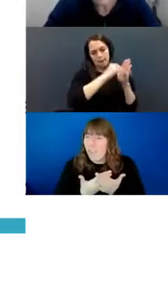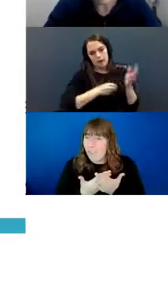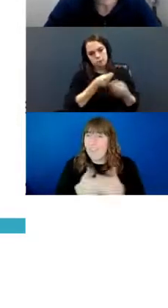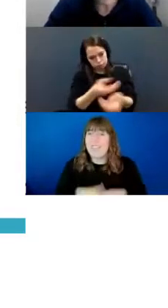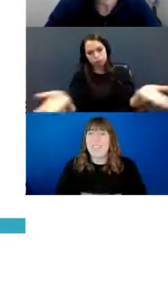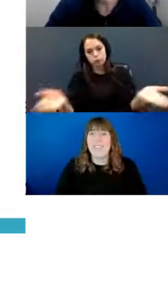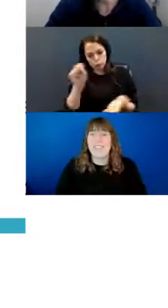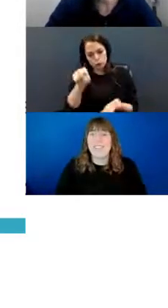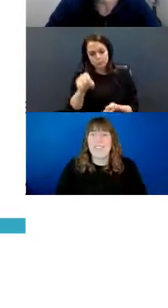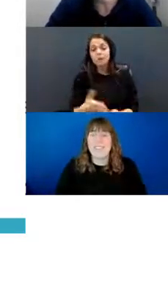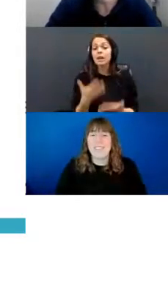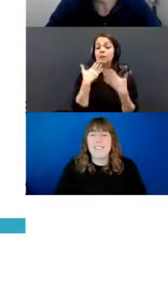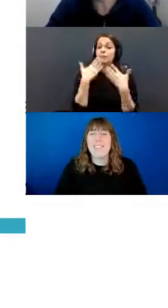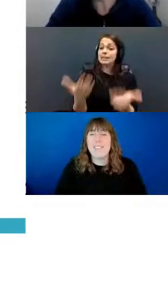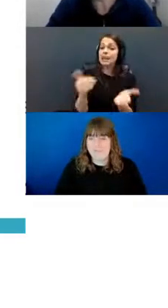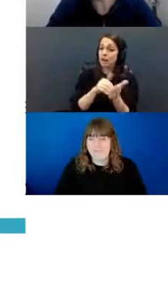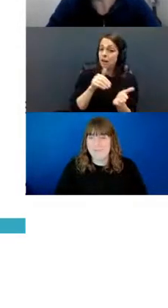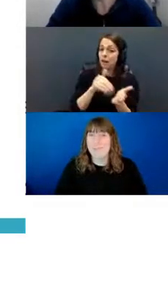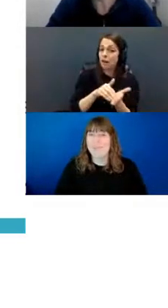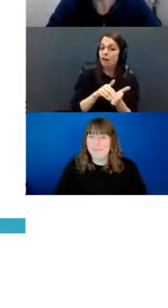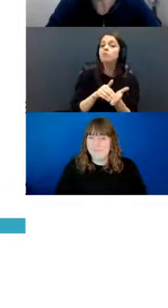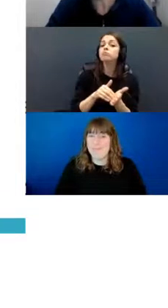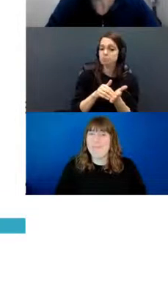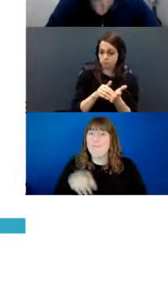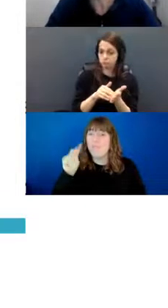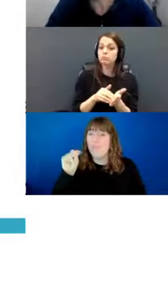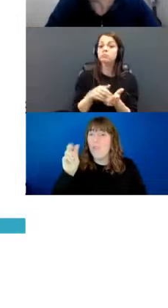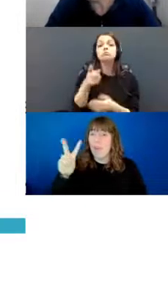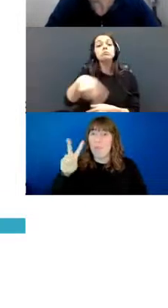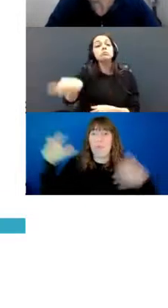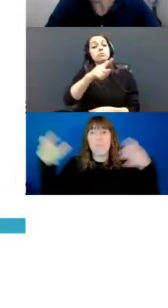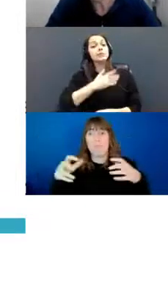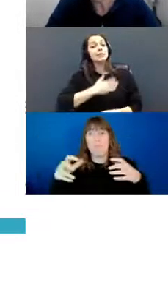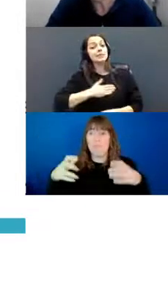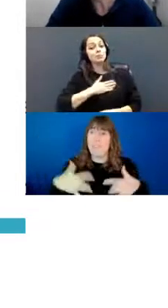invite you all to join for the november roundup for disability without poverty it's going to be